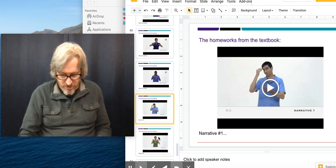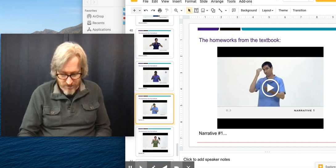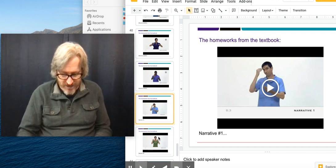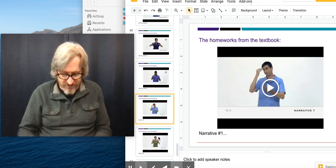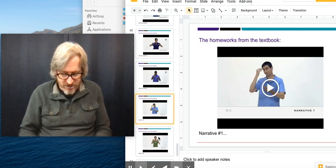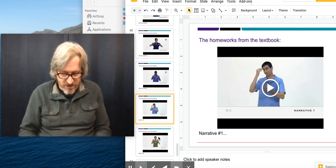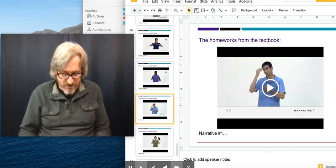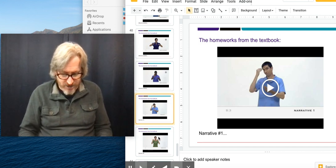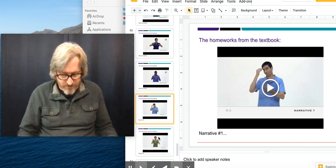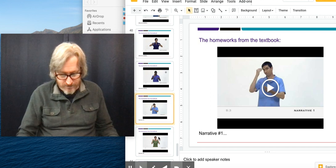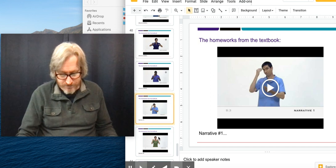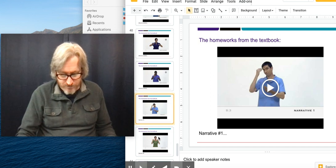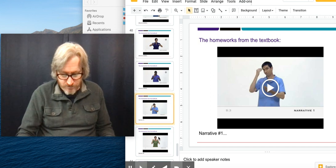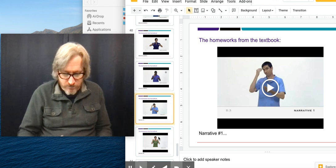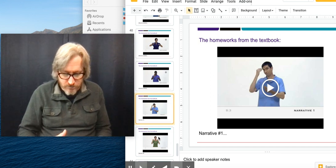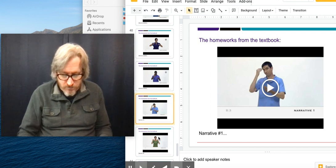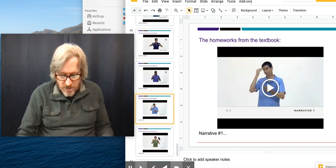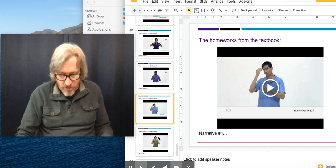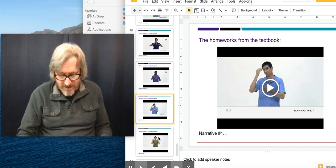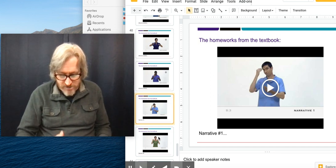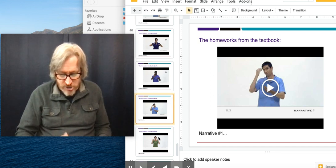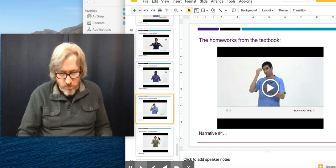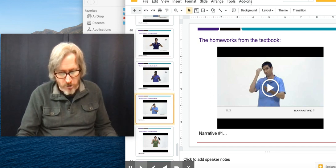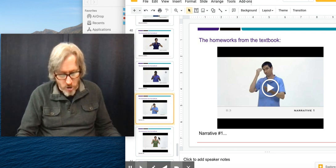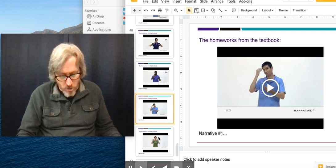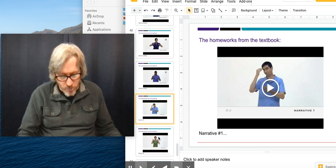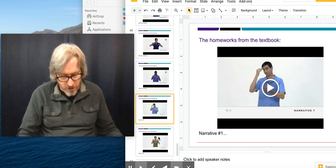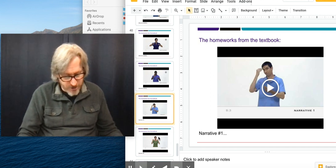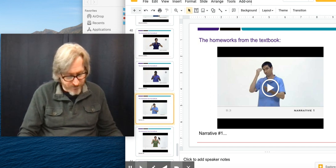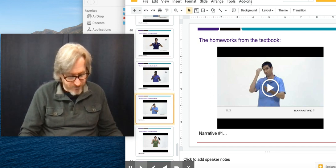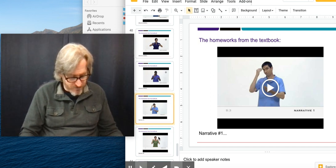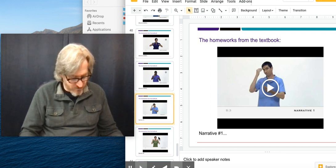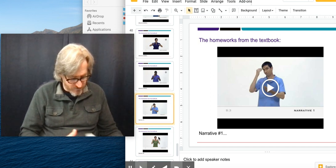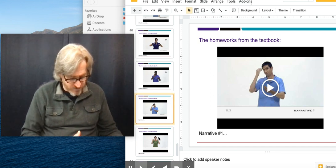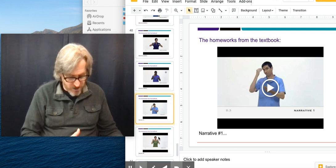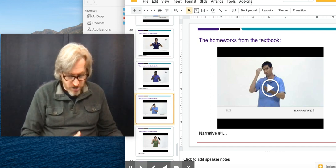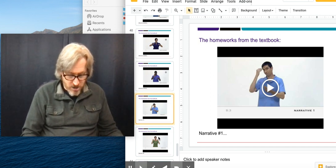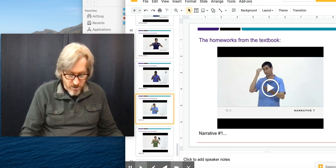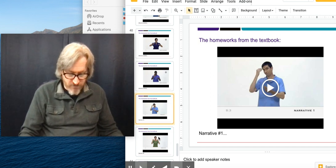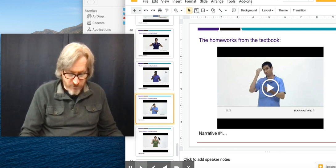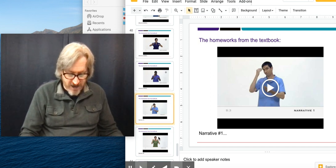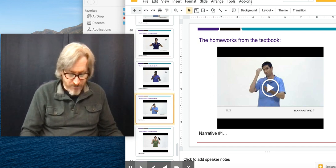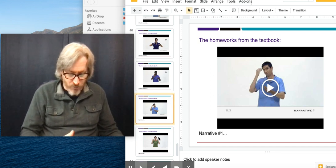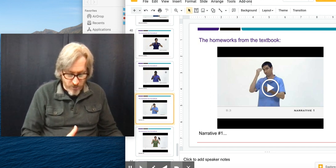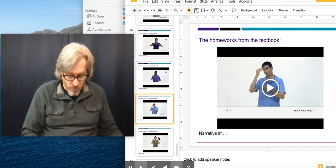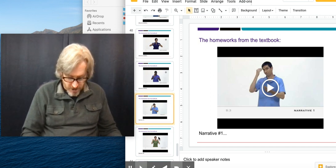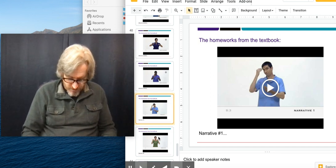what am I even talking about okay so the homework for 8.1